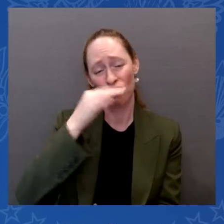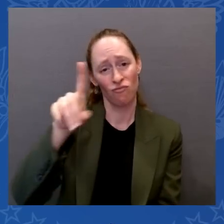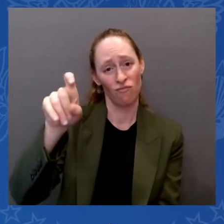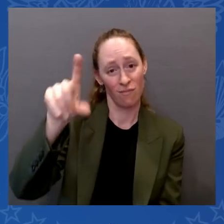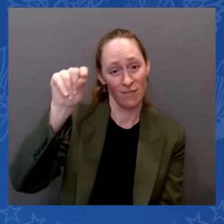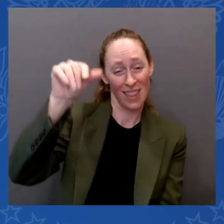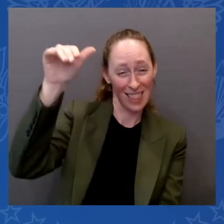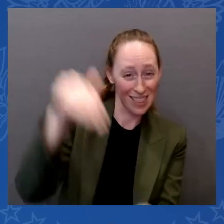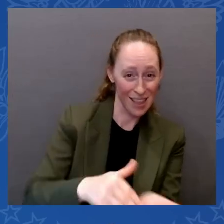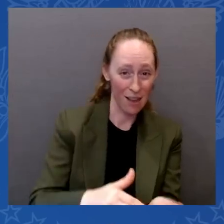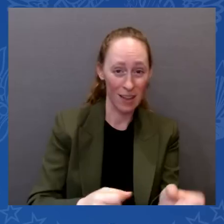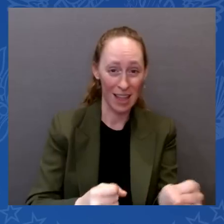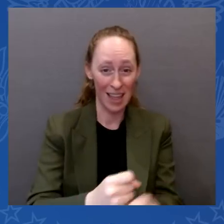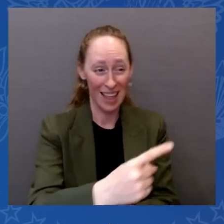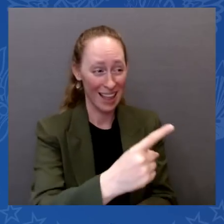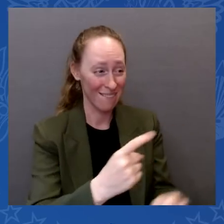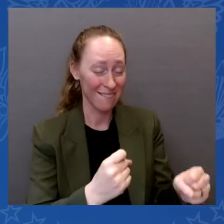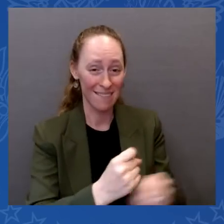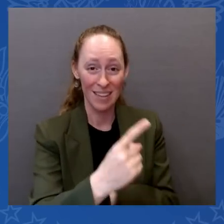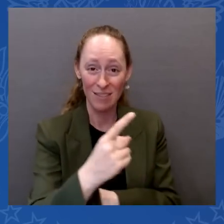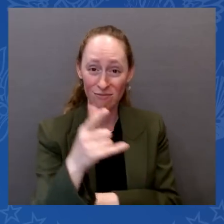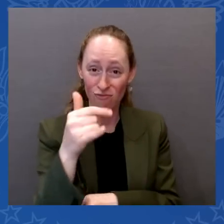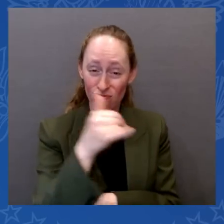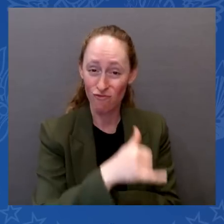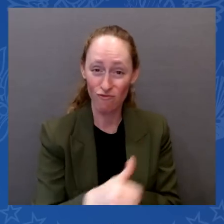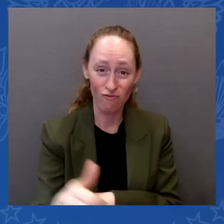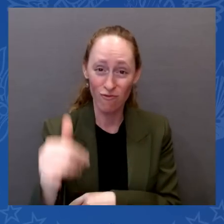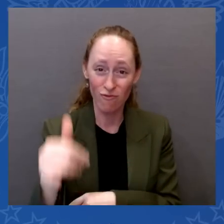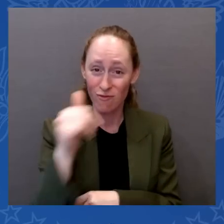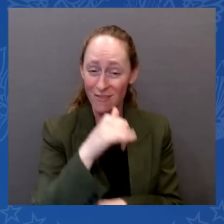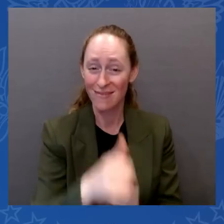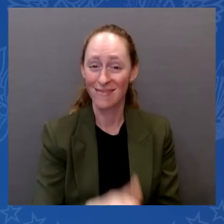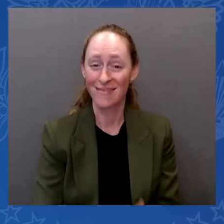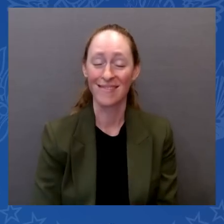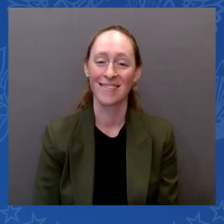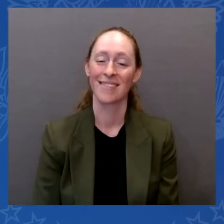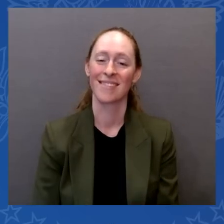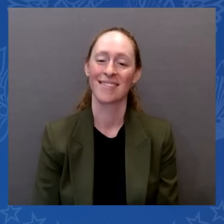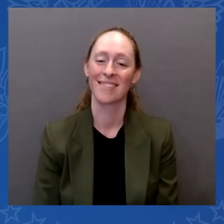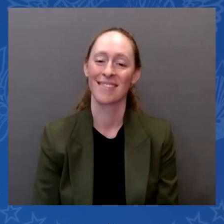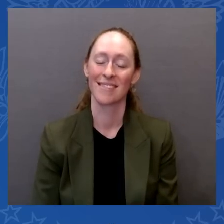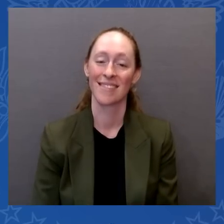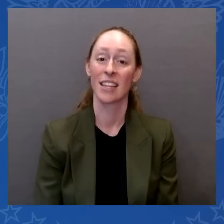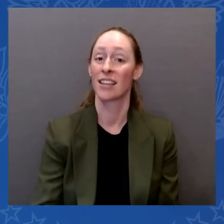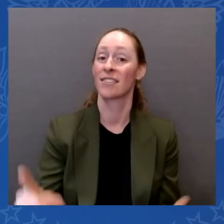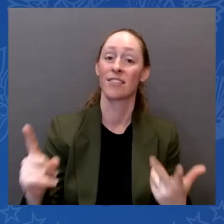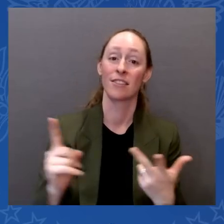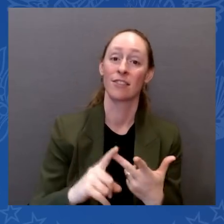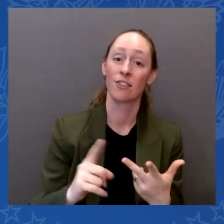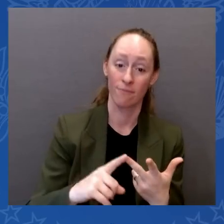In August, we passed the Inflation Reduction Act, investing $360 billion in clean energy.